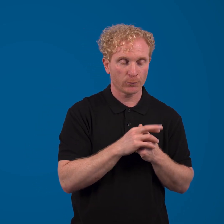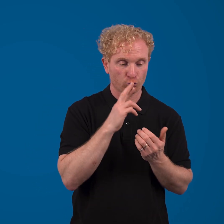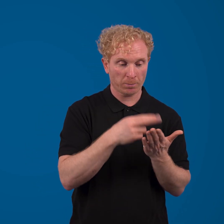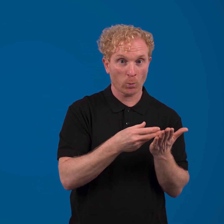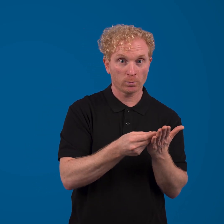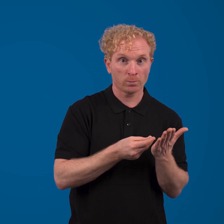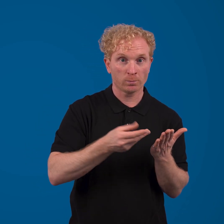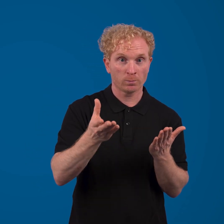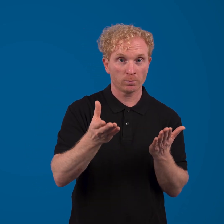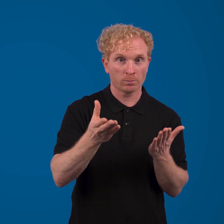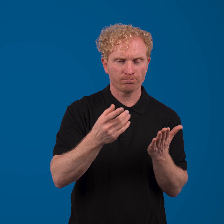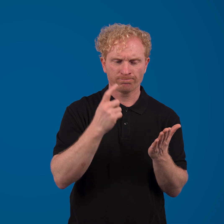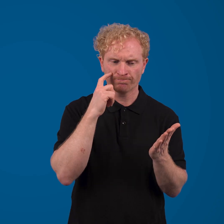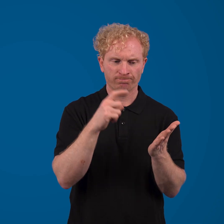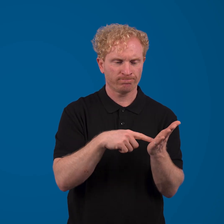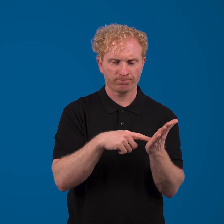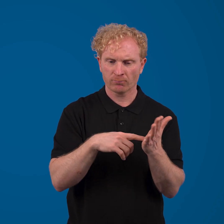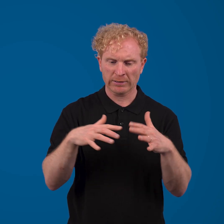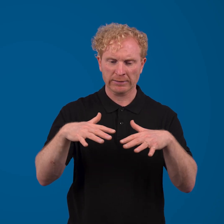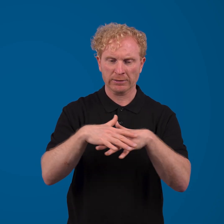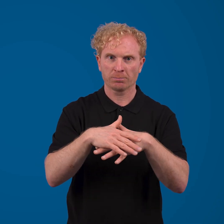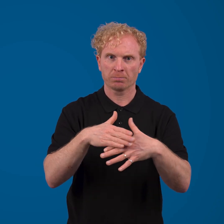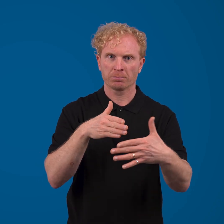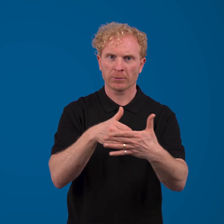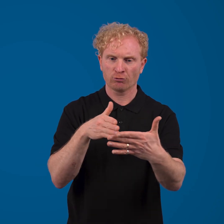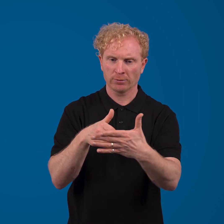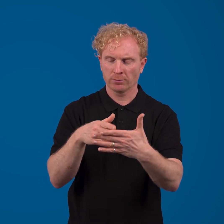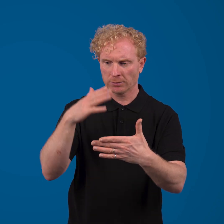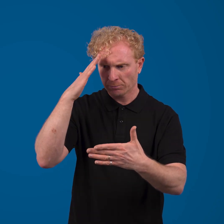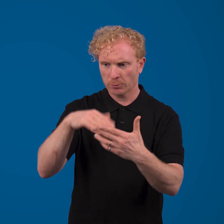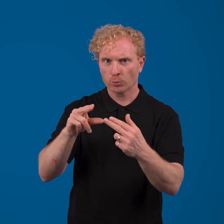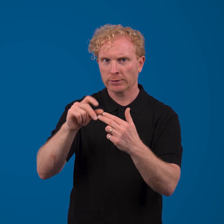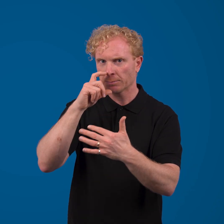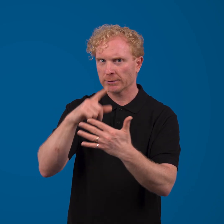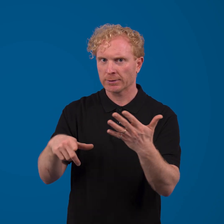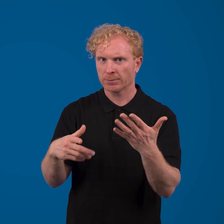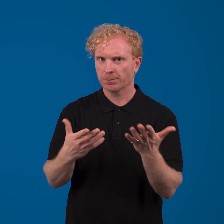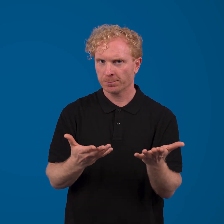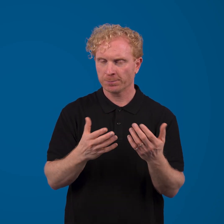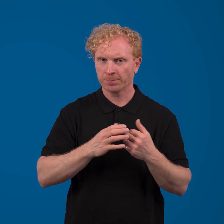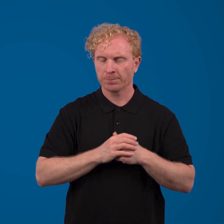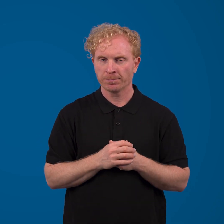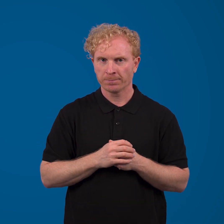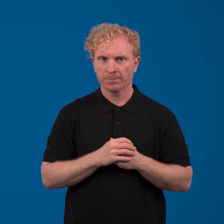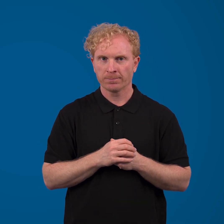Reporting does not recognise intersectional experiences of people with disability